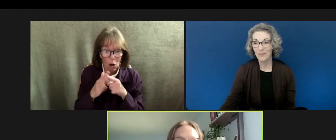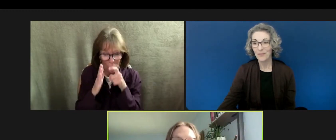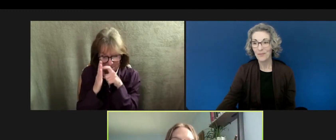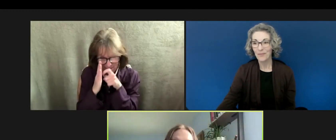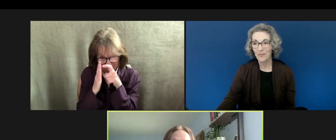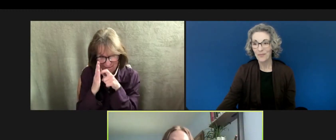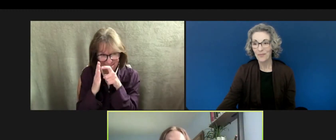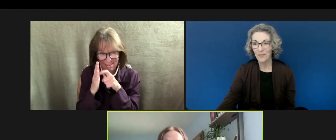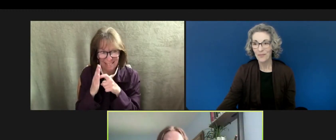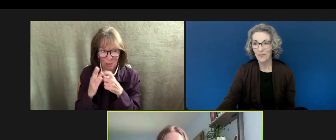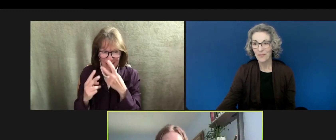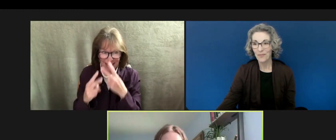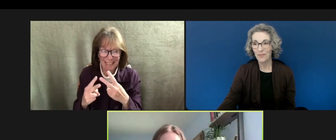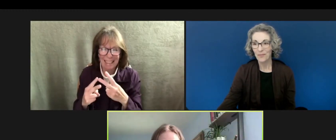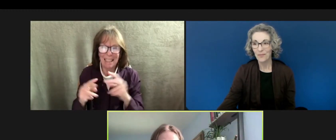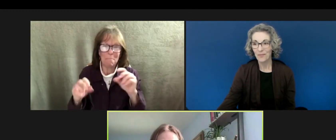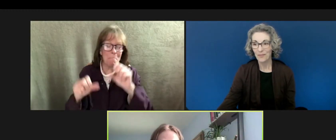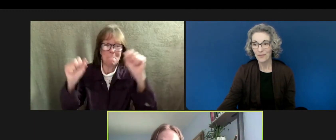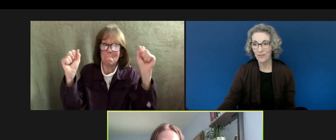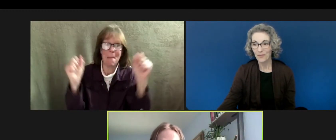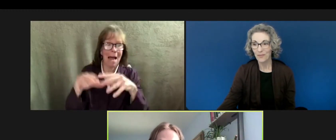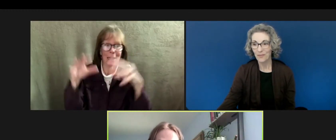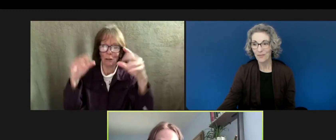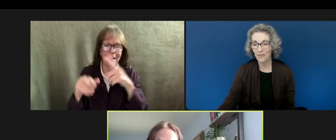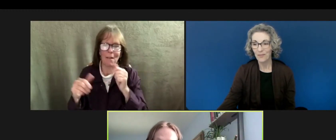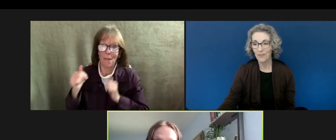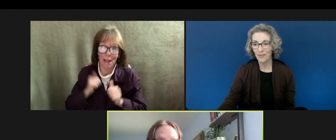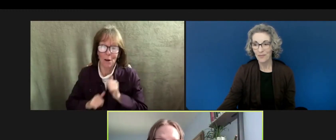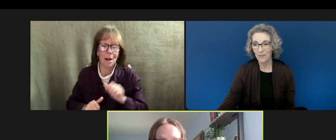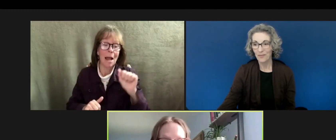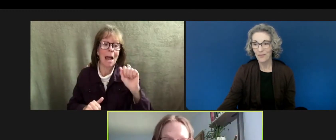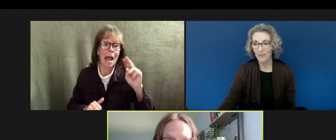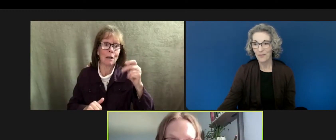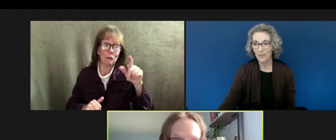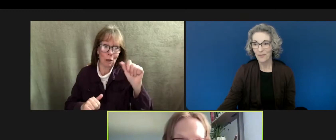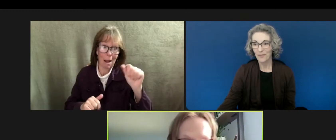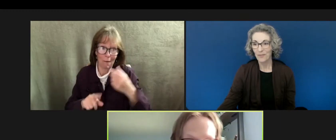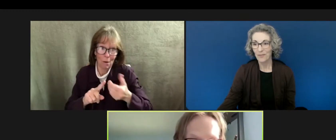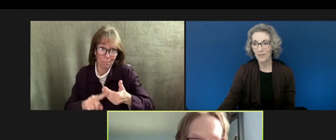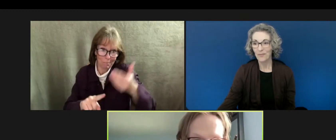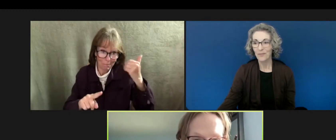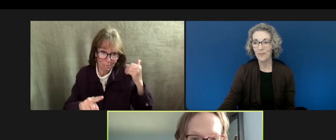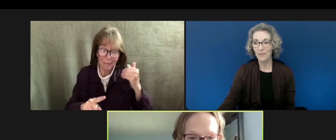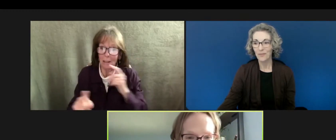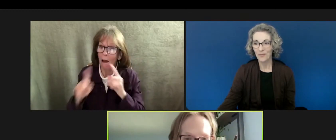I'm going to invite Angela, a character from the scene back, to have a conversation with us.